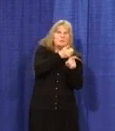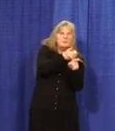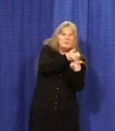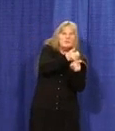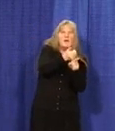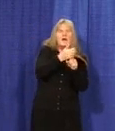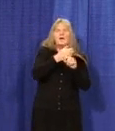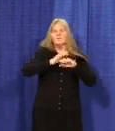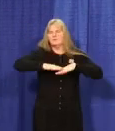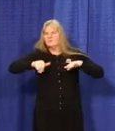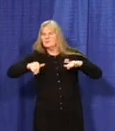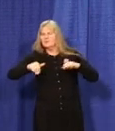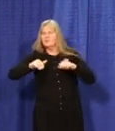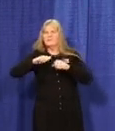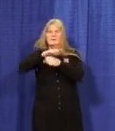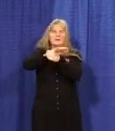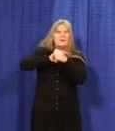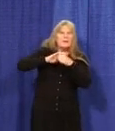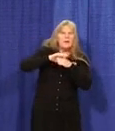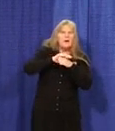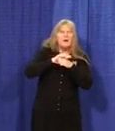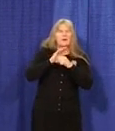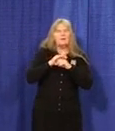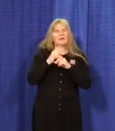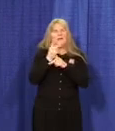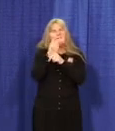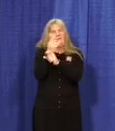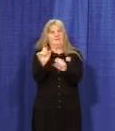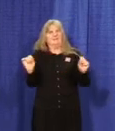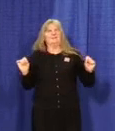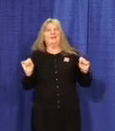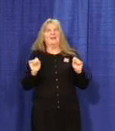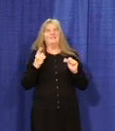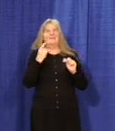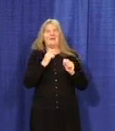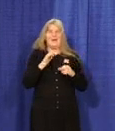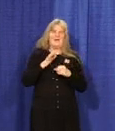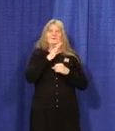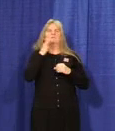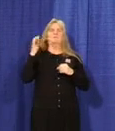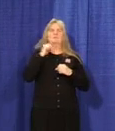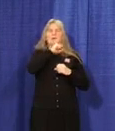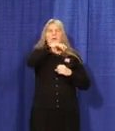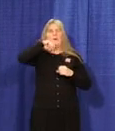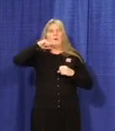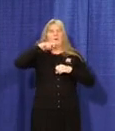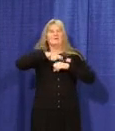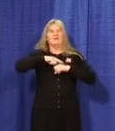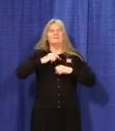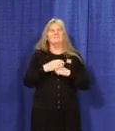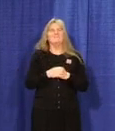are safe, and you can enjoy this spooky time of year in a safe and responsible way.